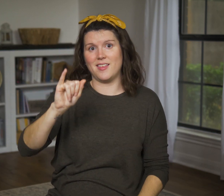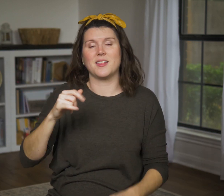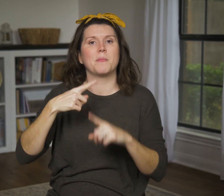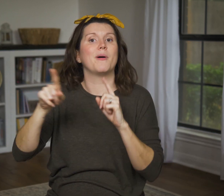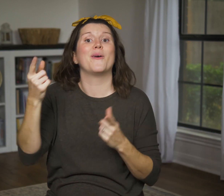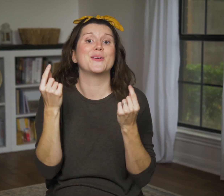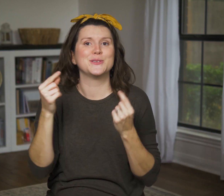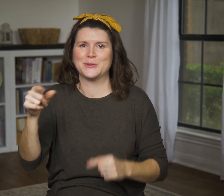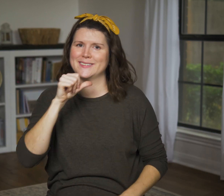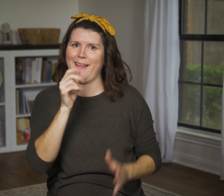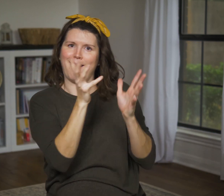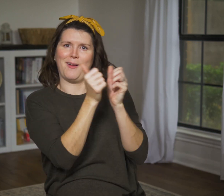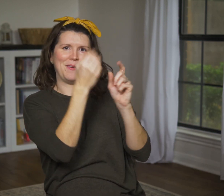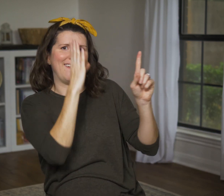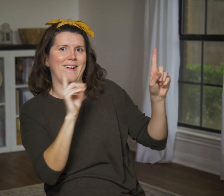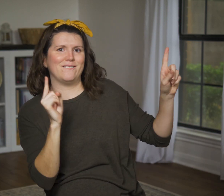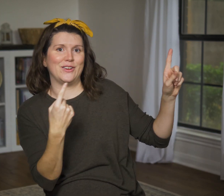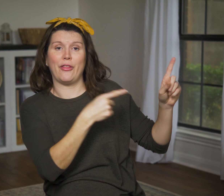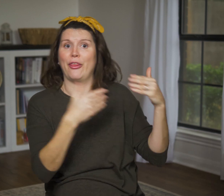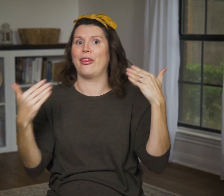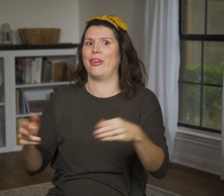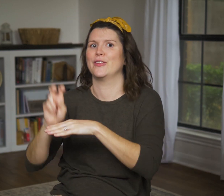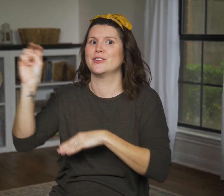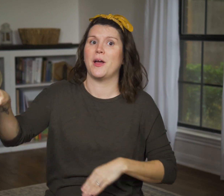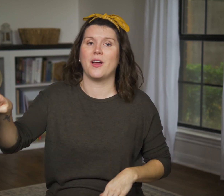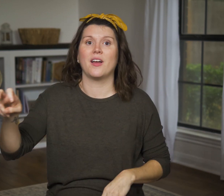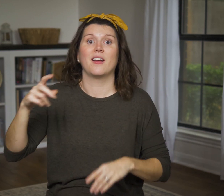but doesn’t consult God first.